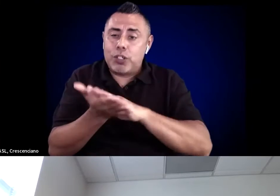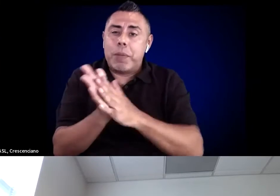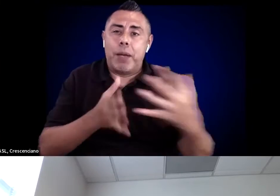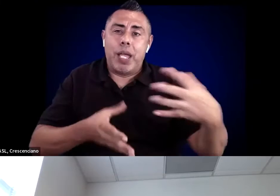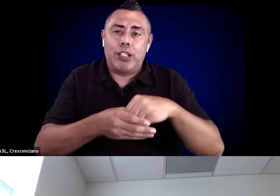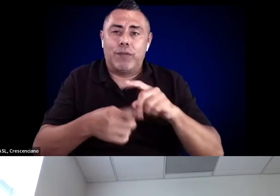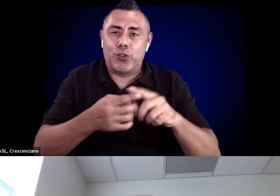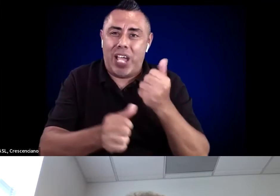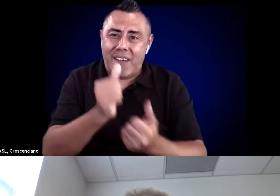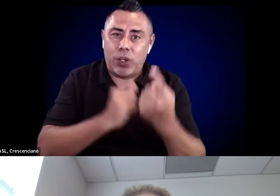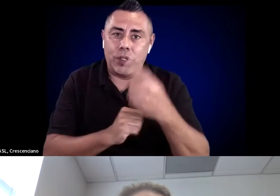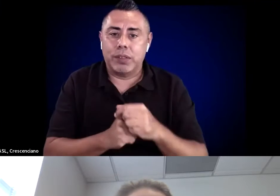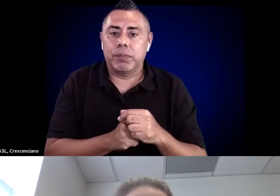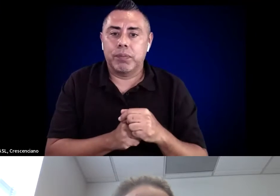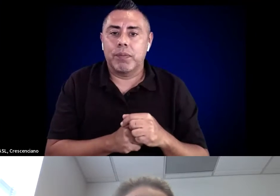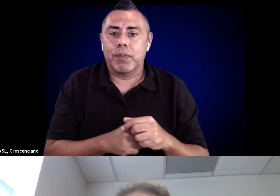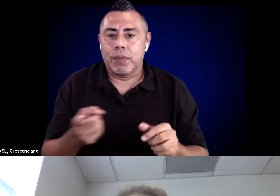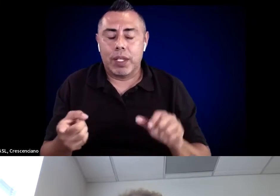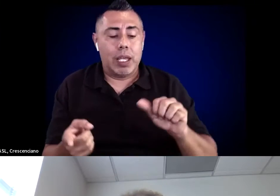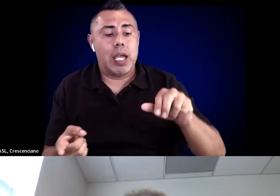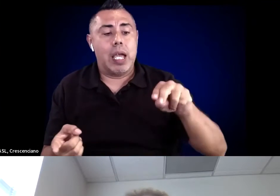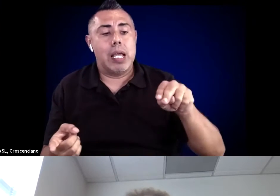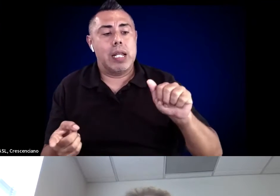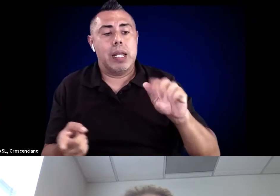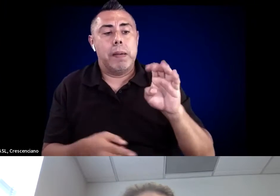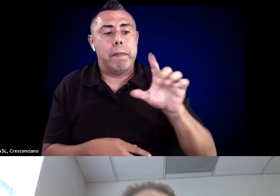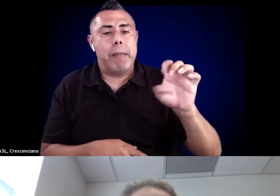Annabelle Lolinco (she/her): Yes, and I had a note that Rebecca, you'd love to